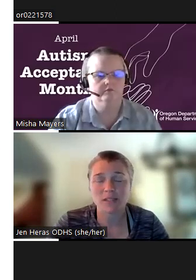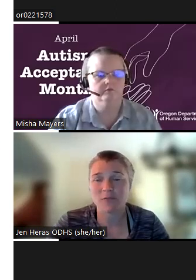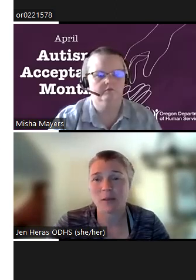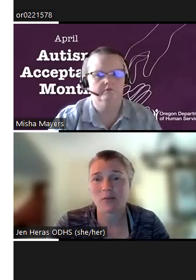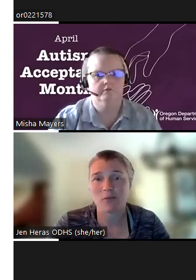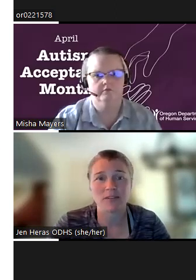THE STATE.